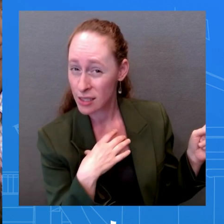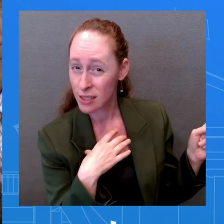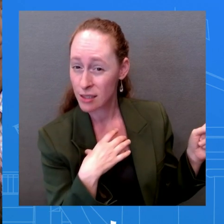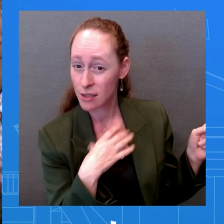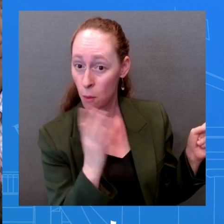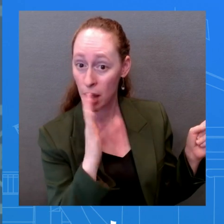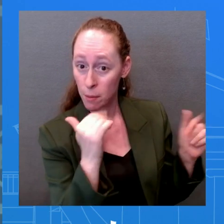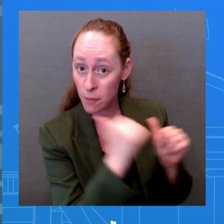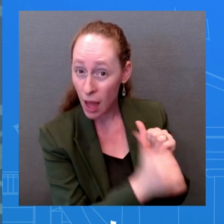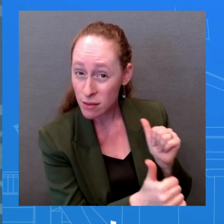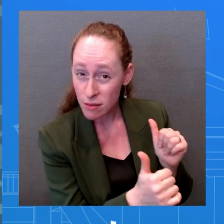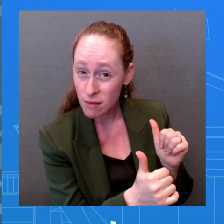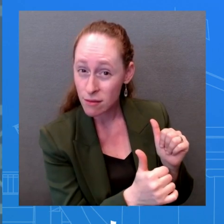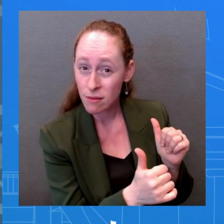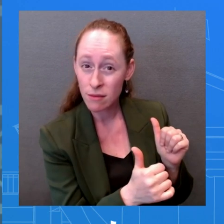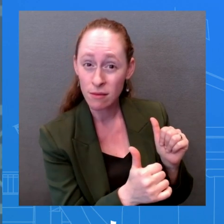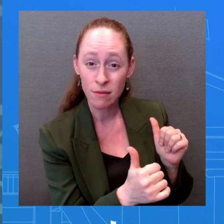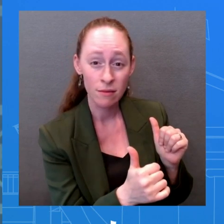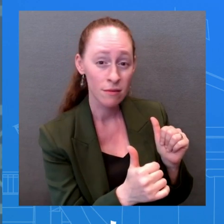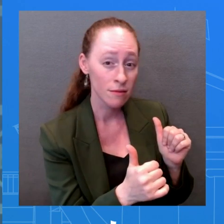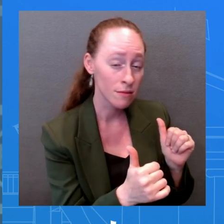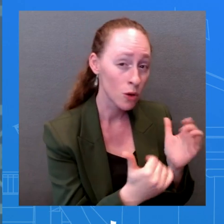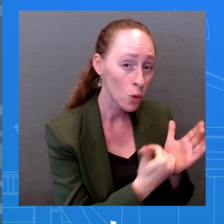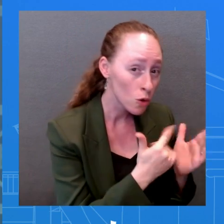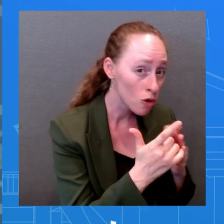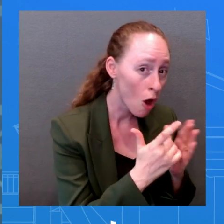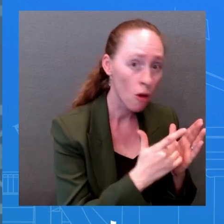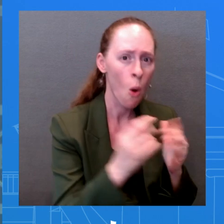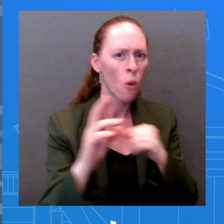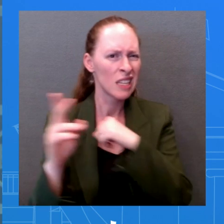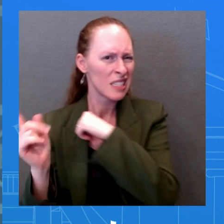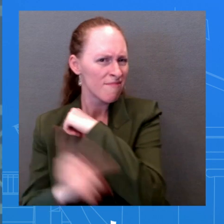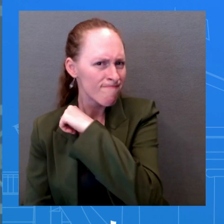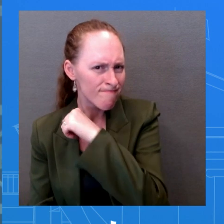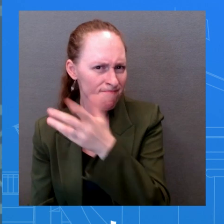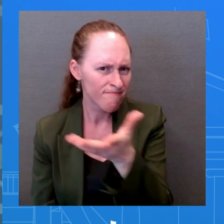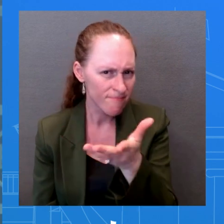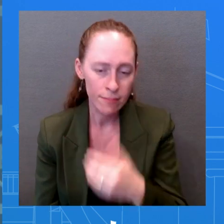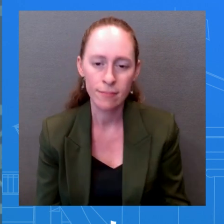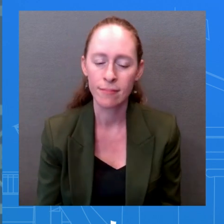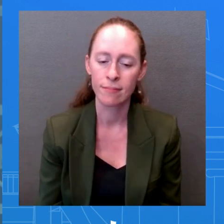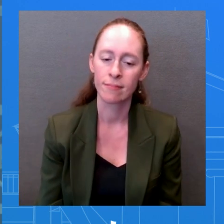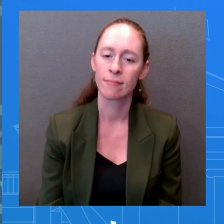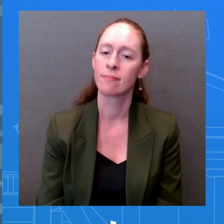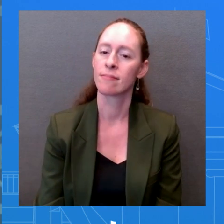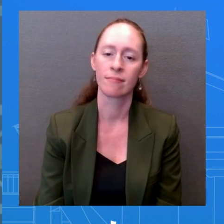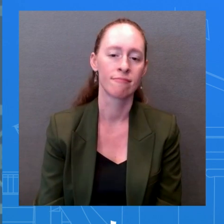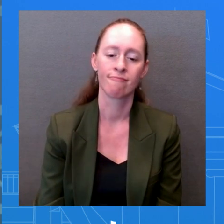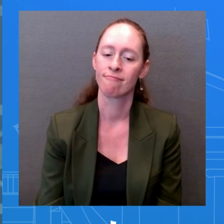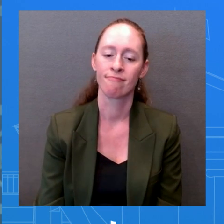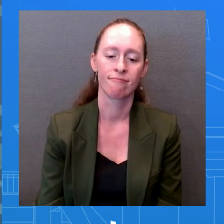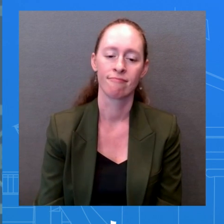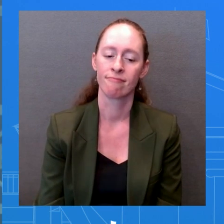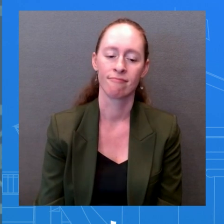Ms. Jean-Pierre: I don't have anything new to preview at this time that's happening with Congress. Clearly, we believe these deliverables is --